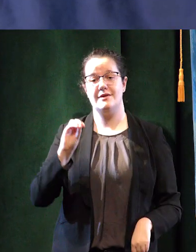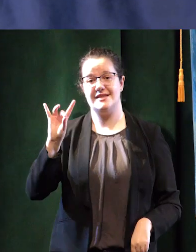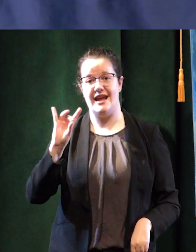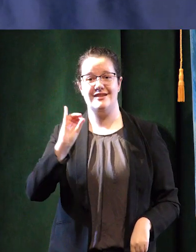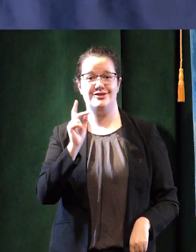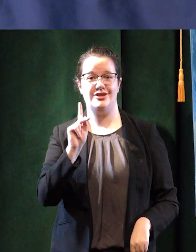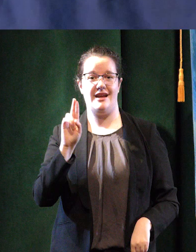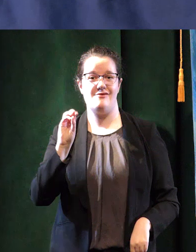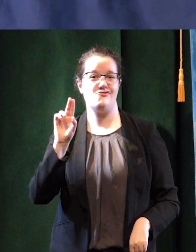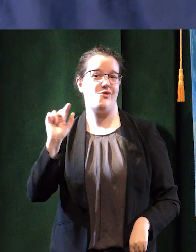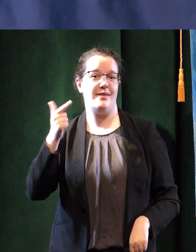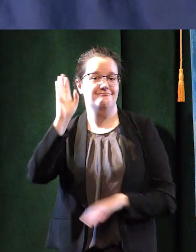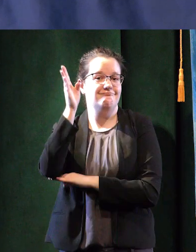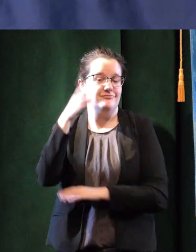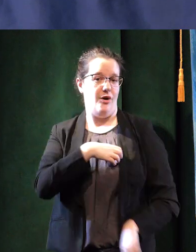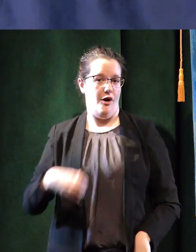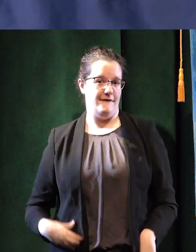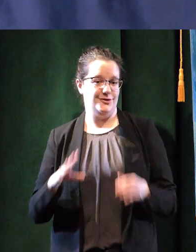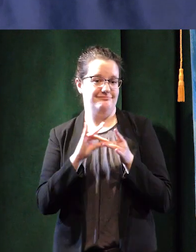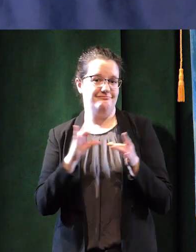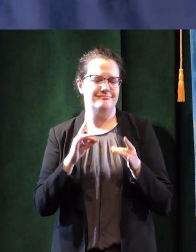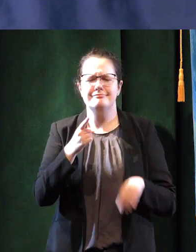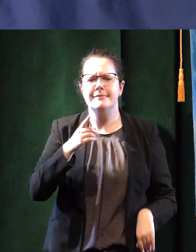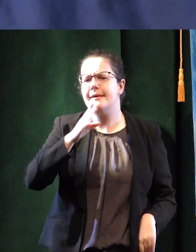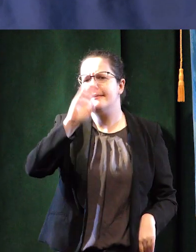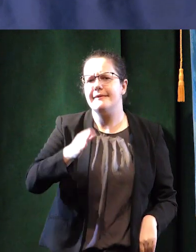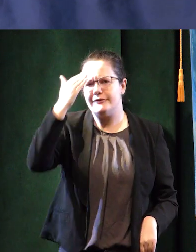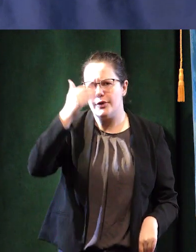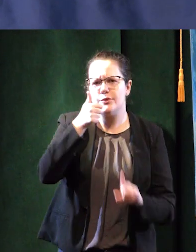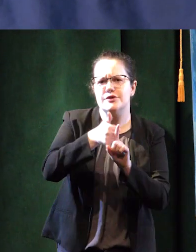said you will never truly know yourself or the strength of your relationships